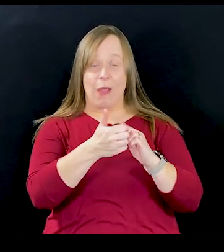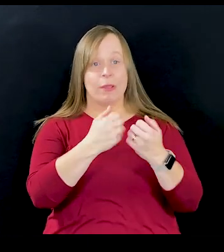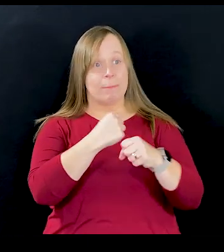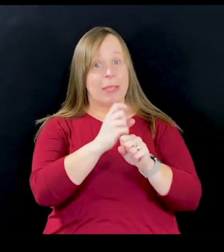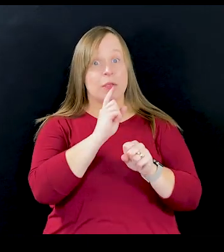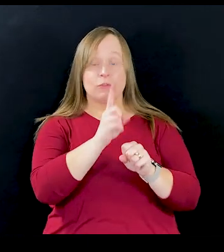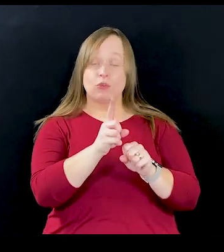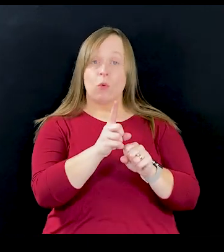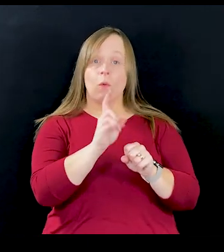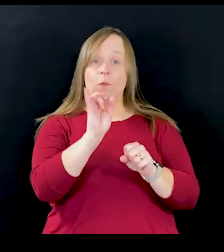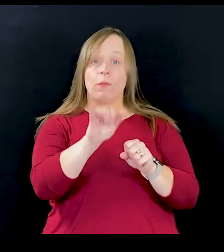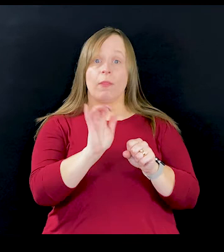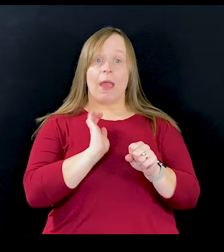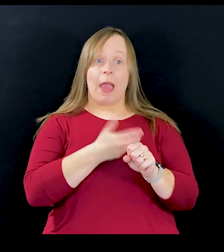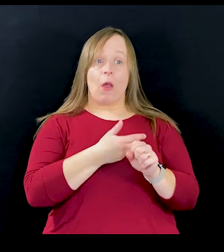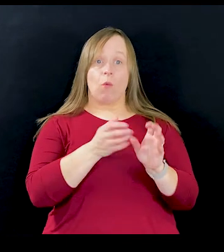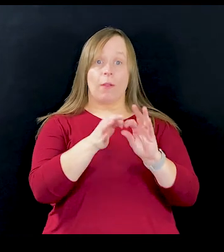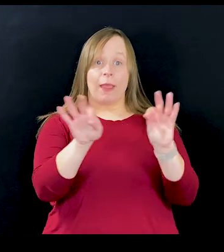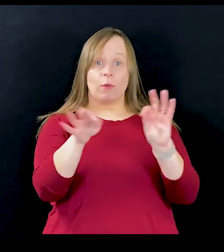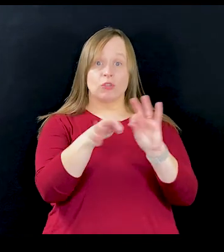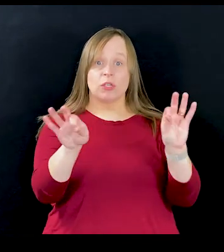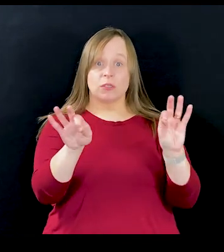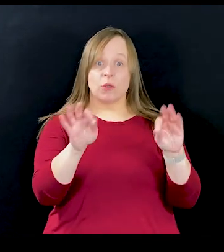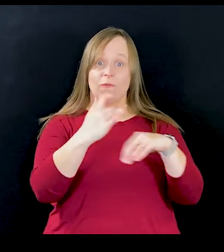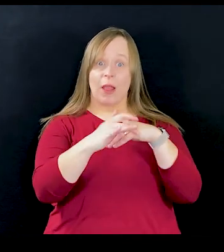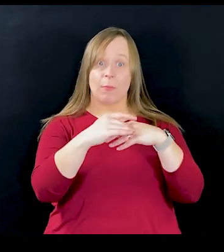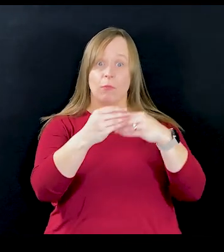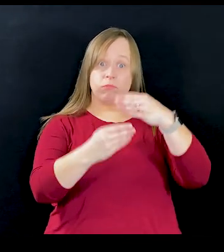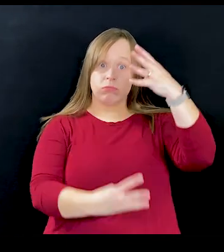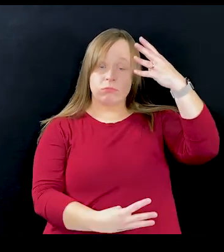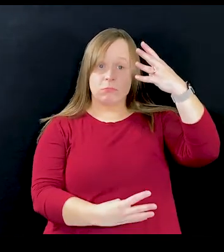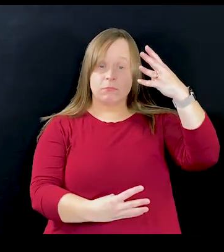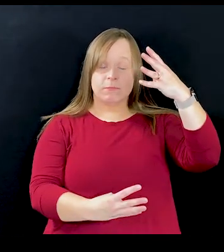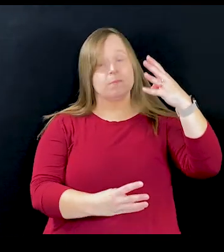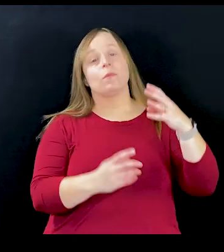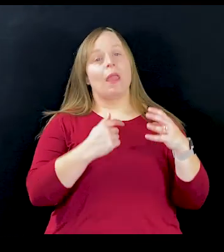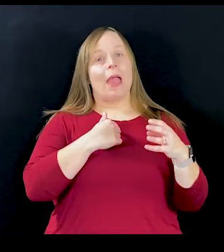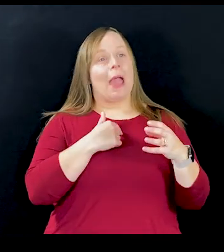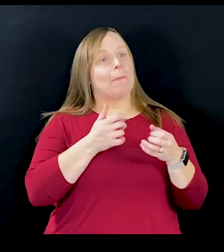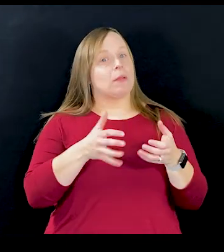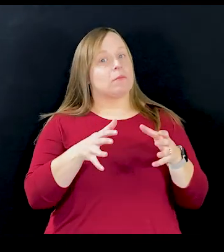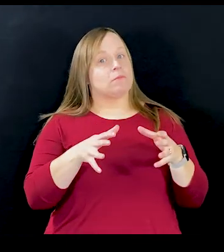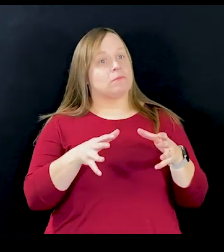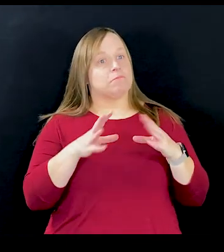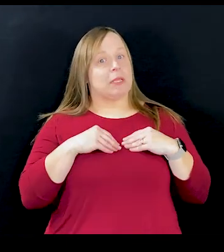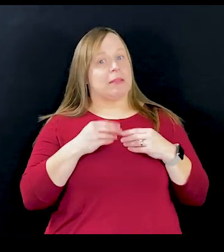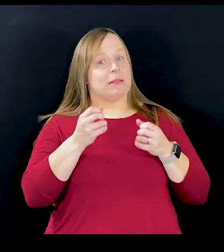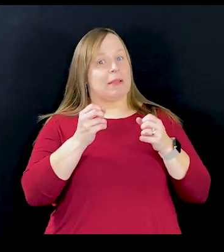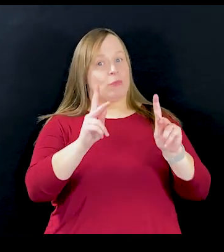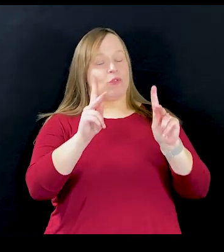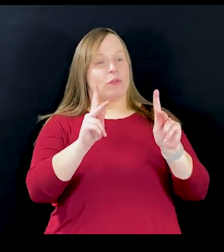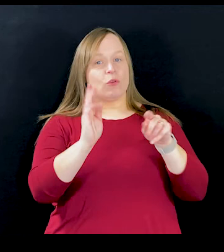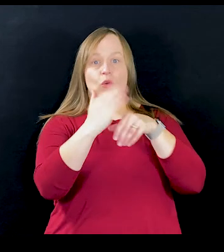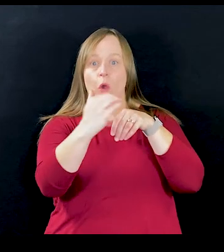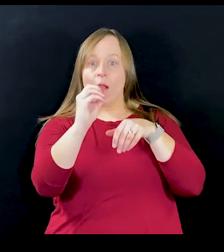is ensuring that the languages are available. So I'm going to take this opportunity to put a call out,